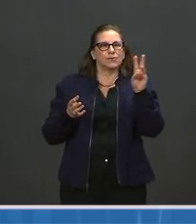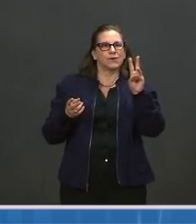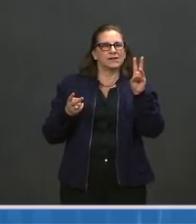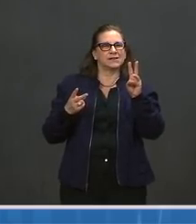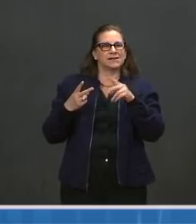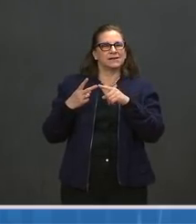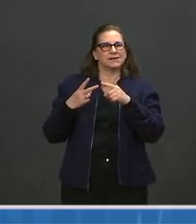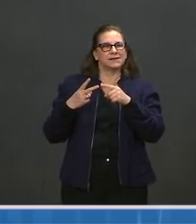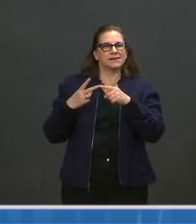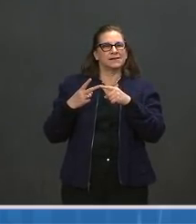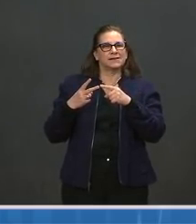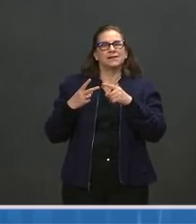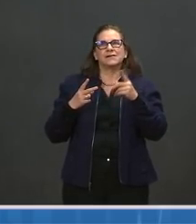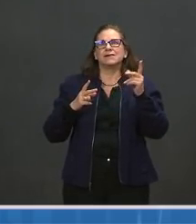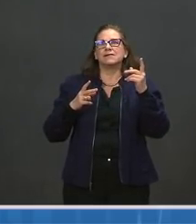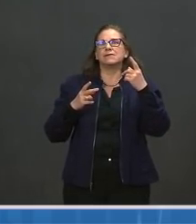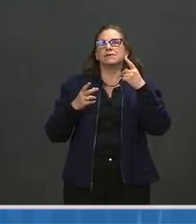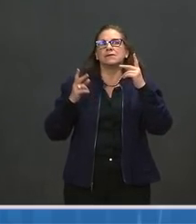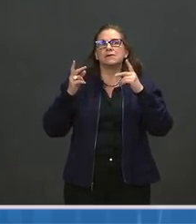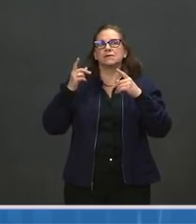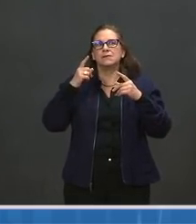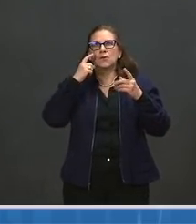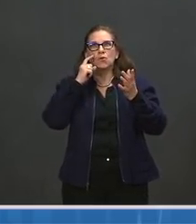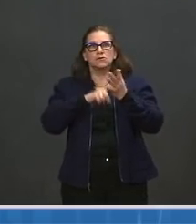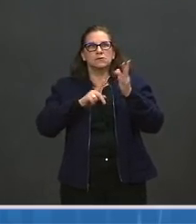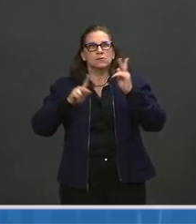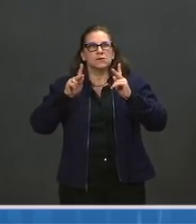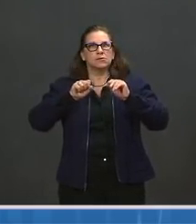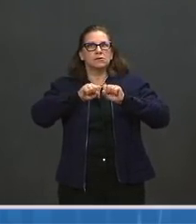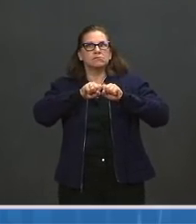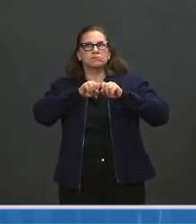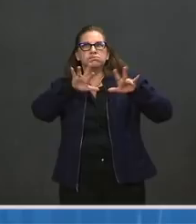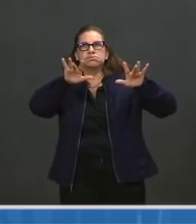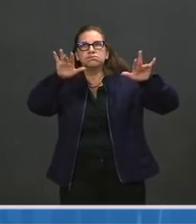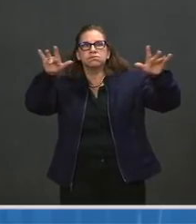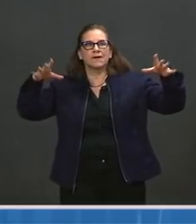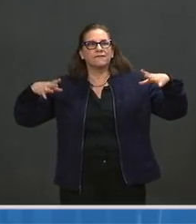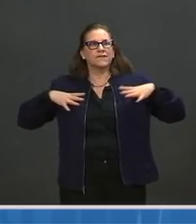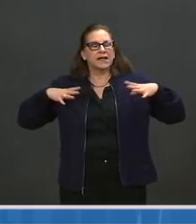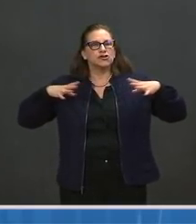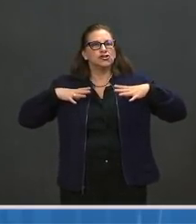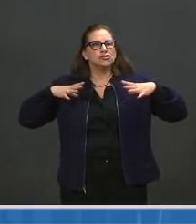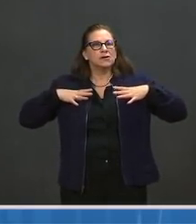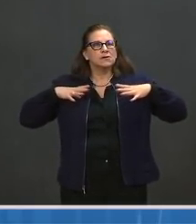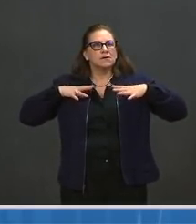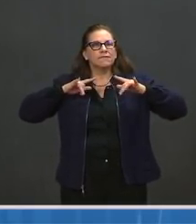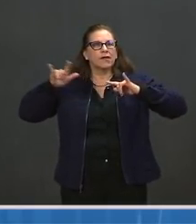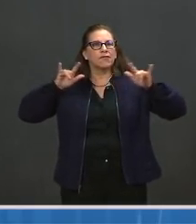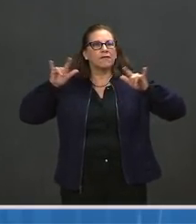part of that question was, you know, "What about the vaccinated people that are traveling?" I don't think -- what I saw, down in Miami --